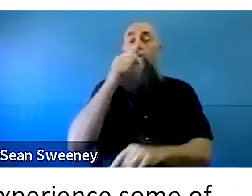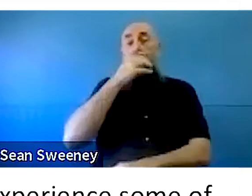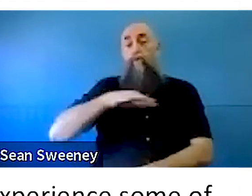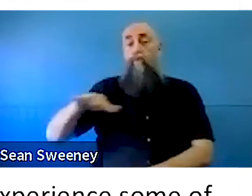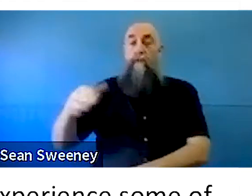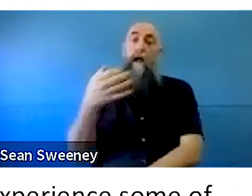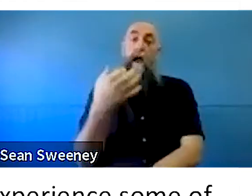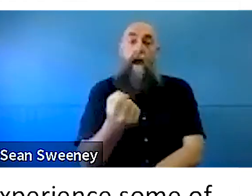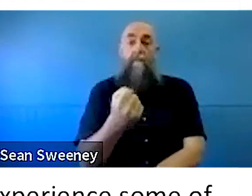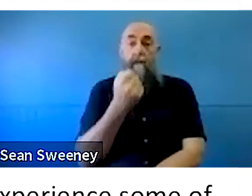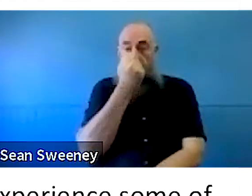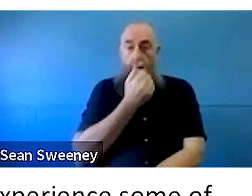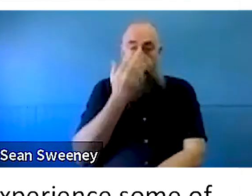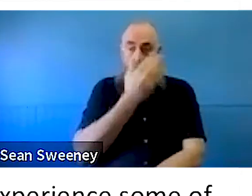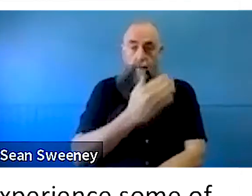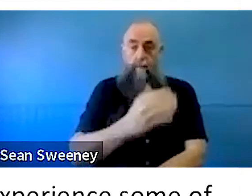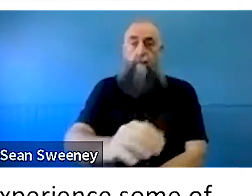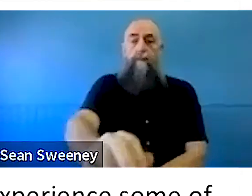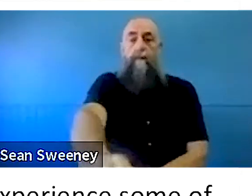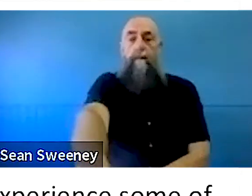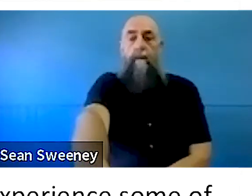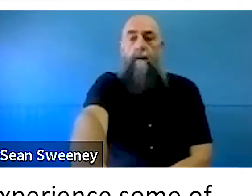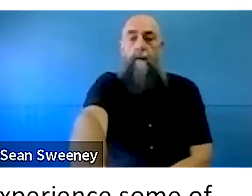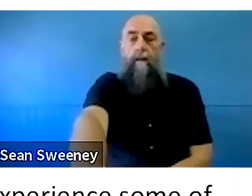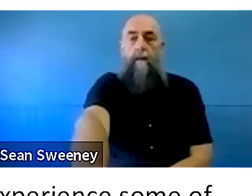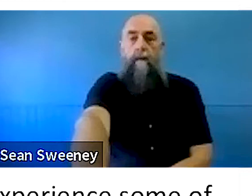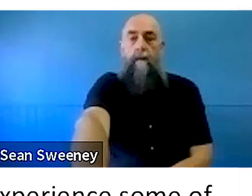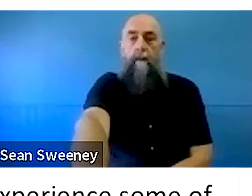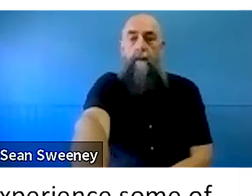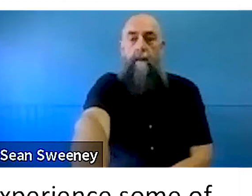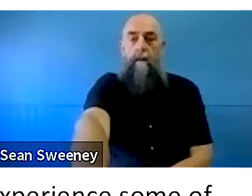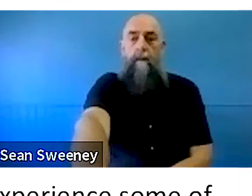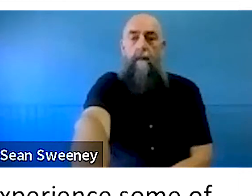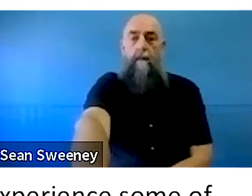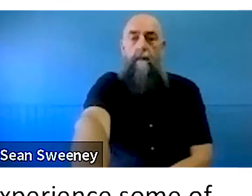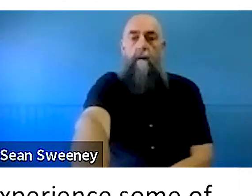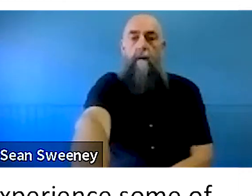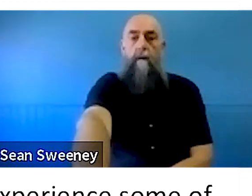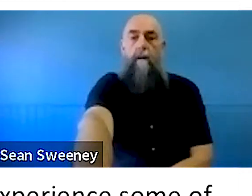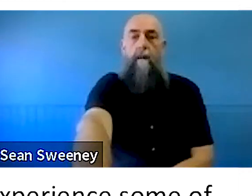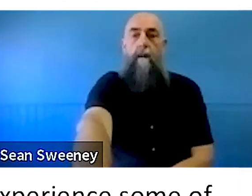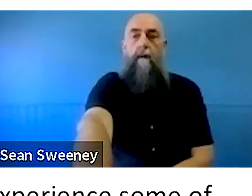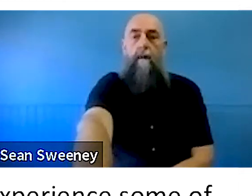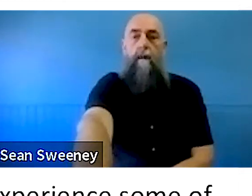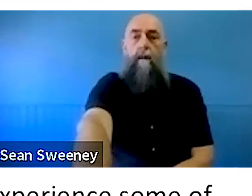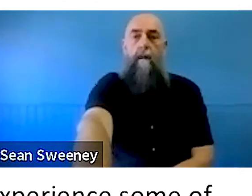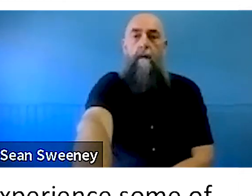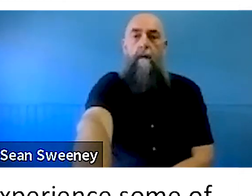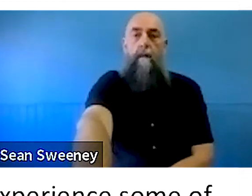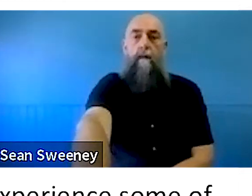It causes deafness at a very high rate.